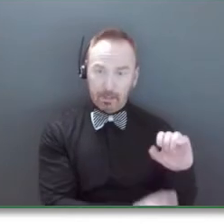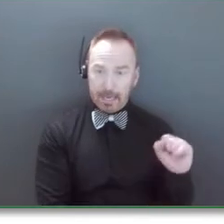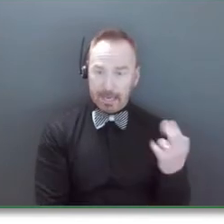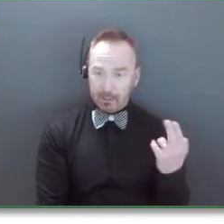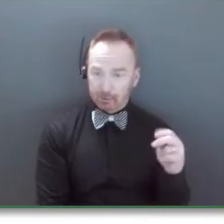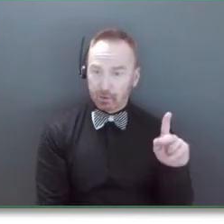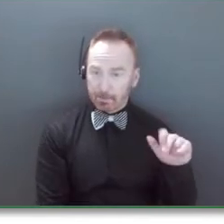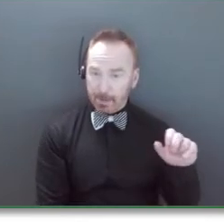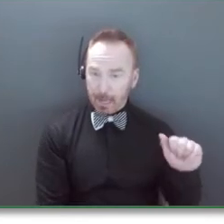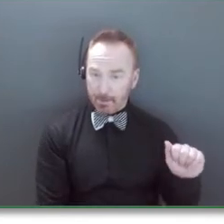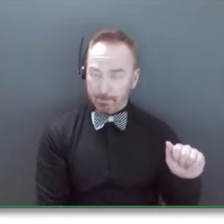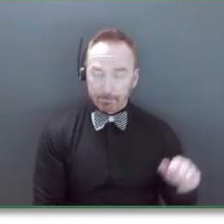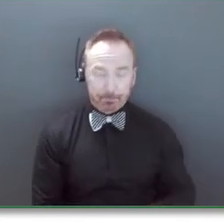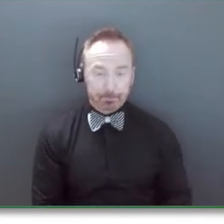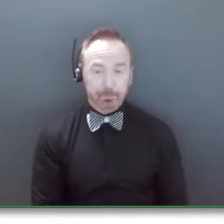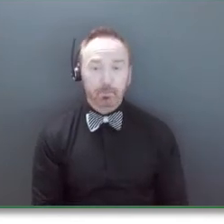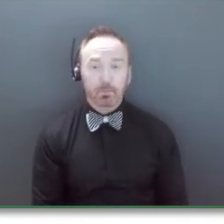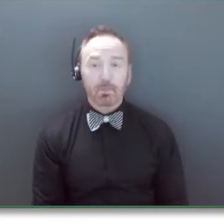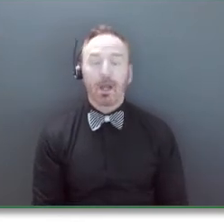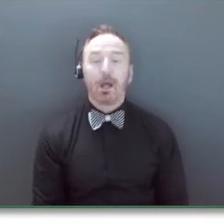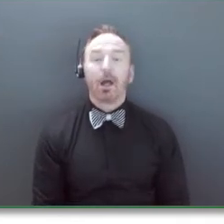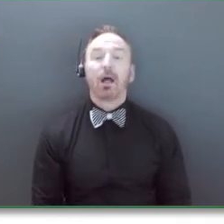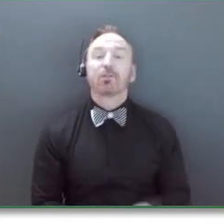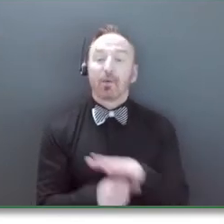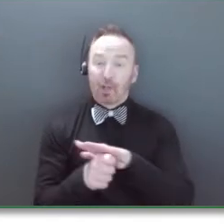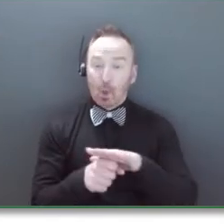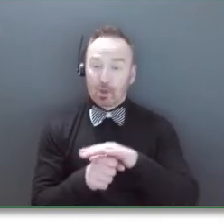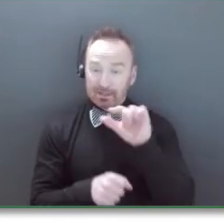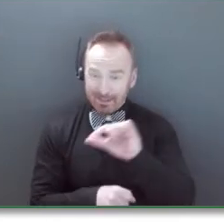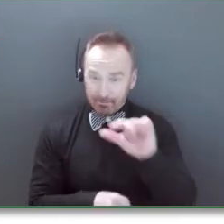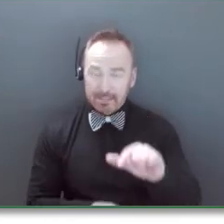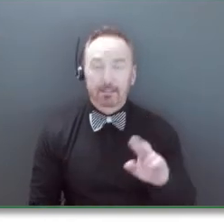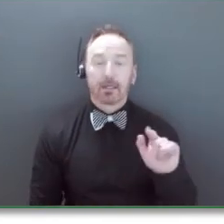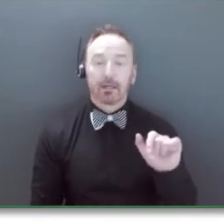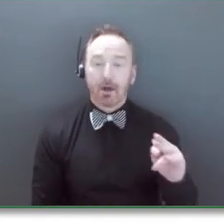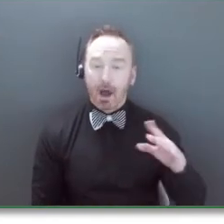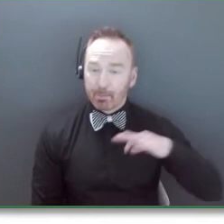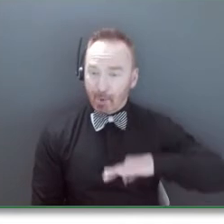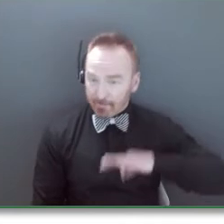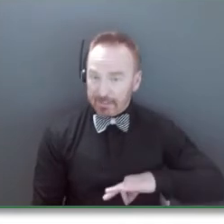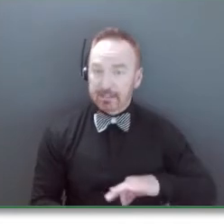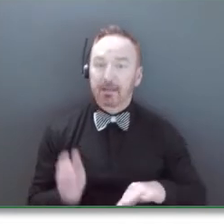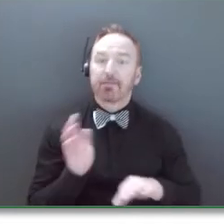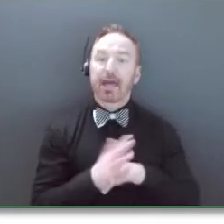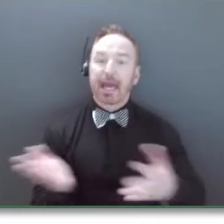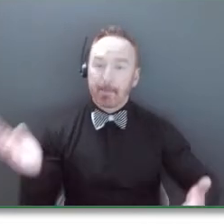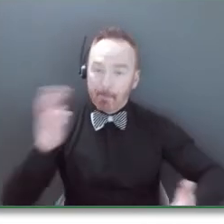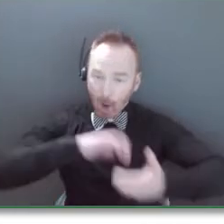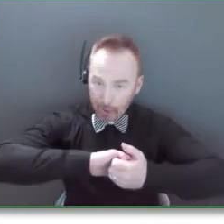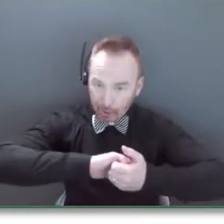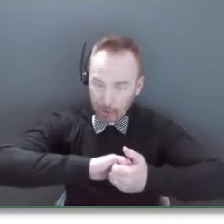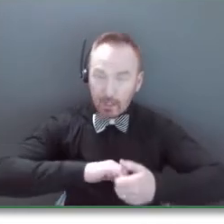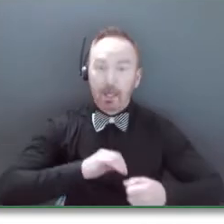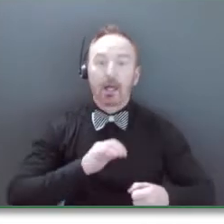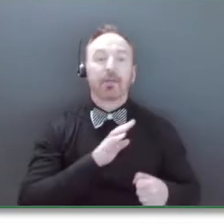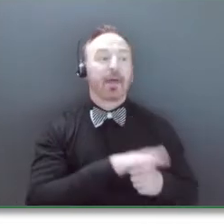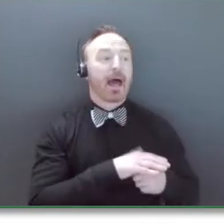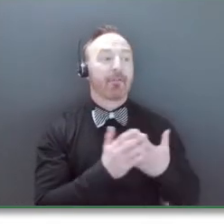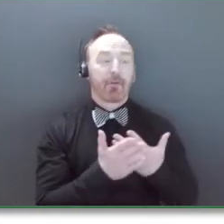partner with local governments and not-for-profits to manage the trail riders and and keep the equipment stored and maintained. They created a